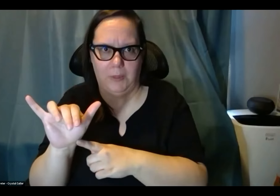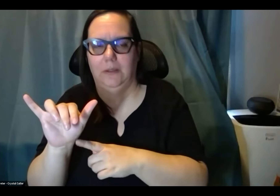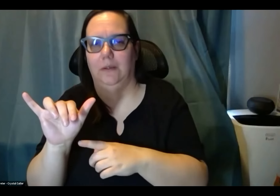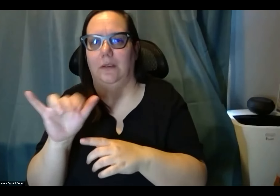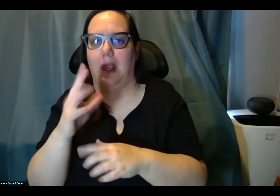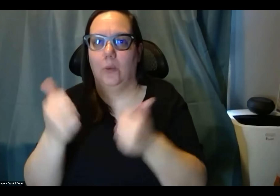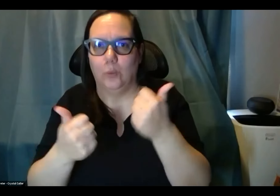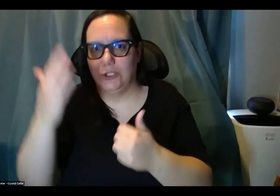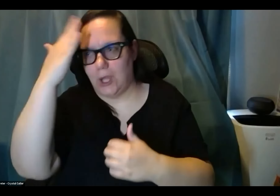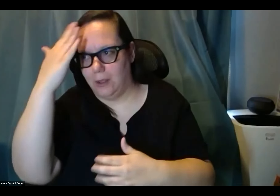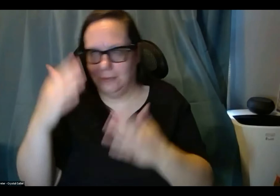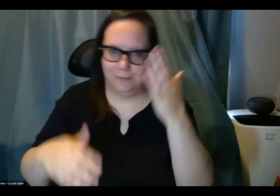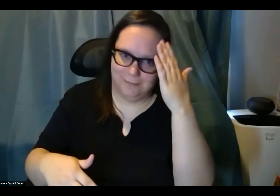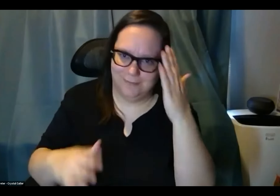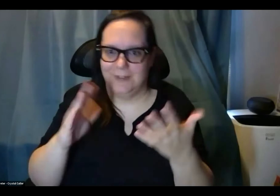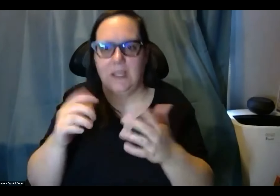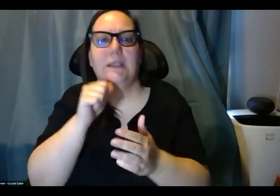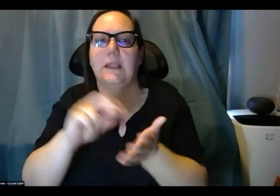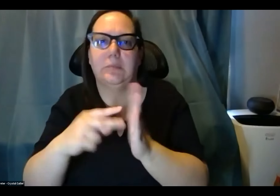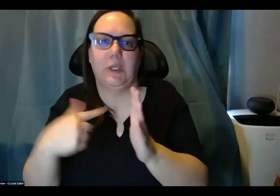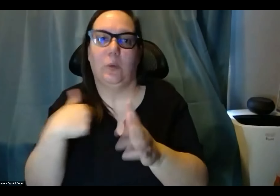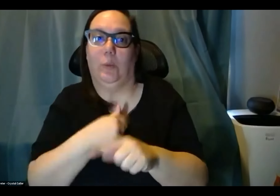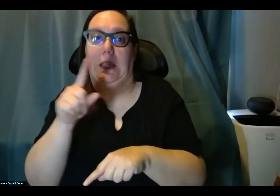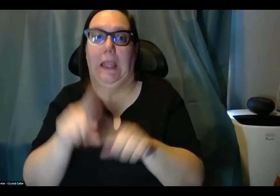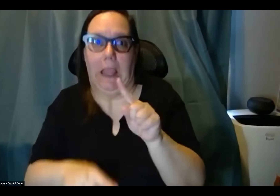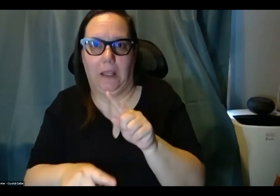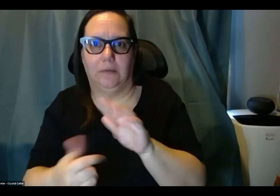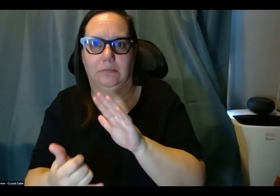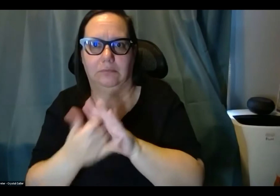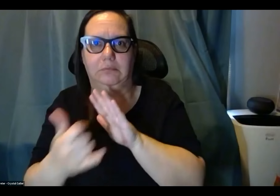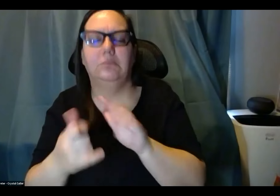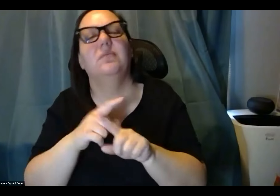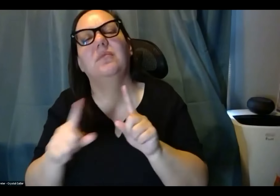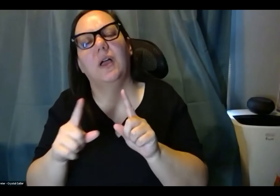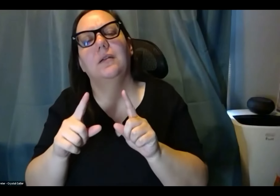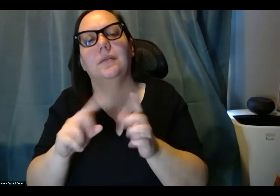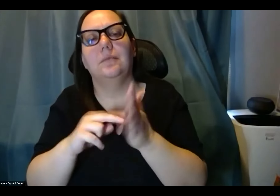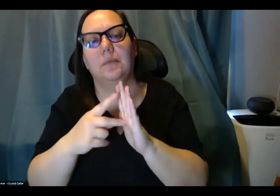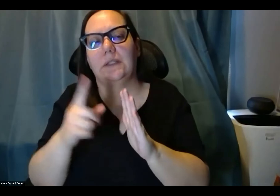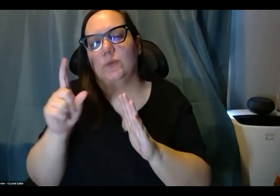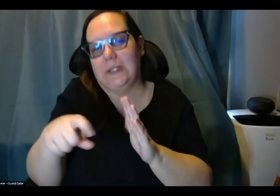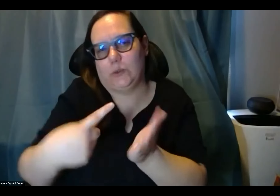hat they're wearing and it doesn't mean we can't. It just, I think we need to have discussions